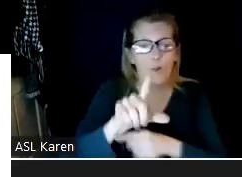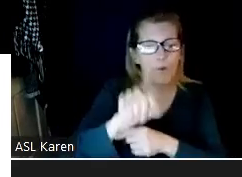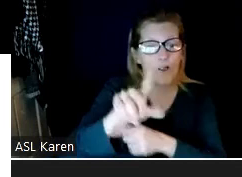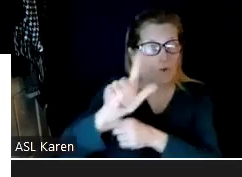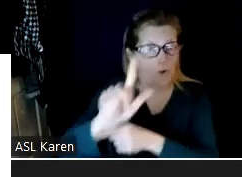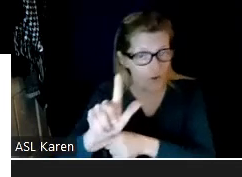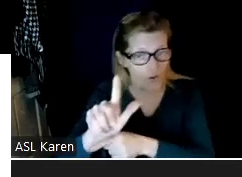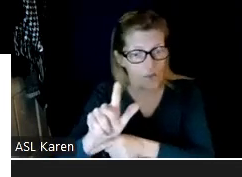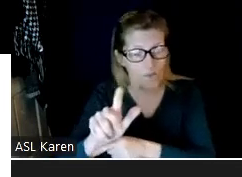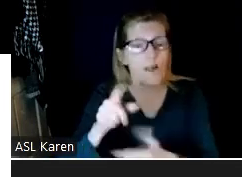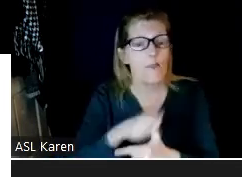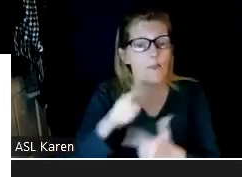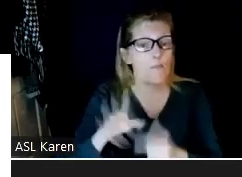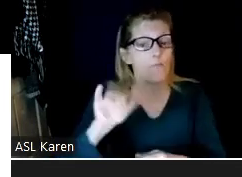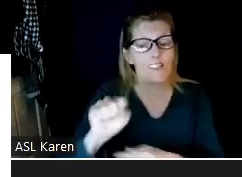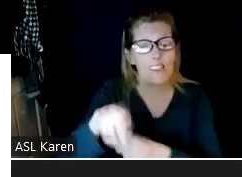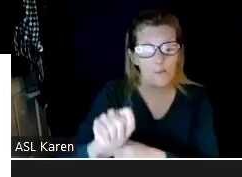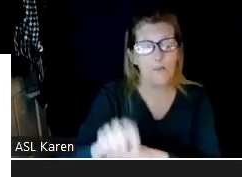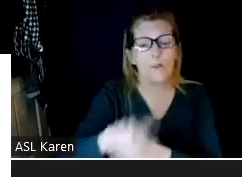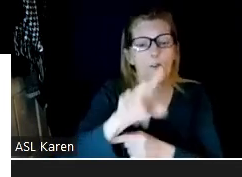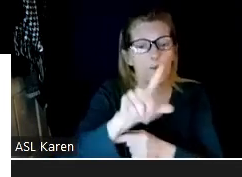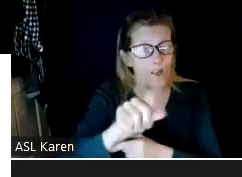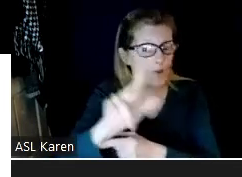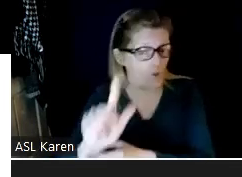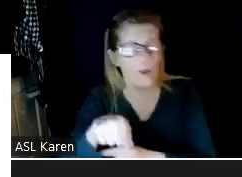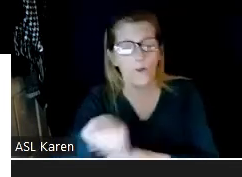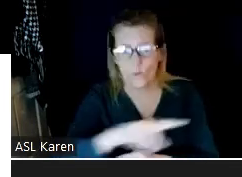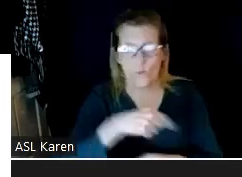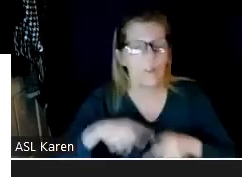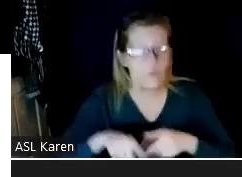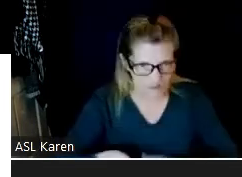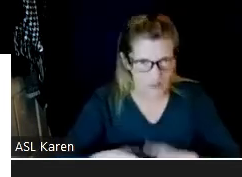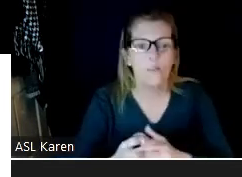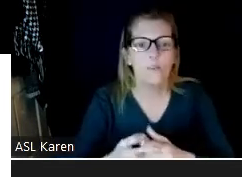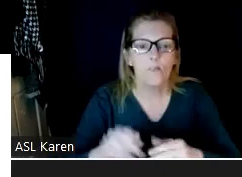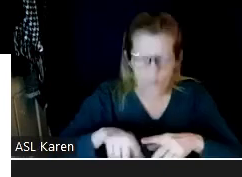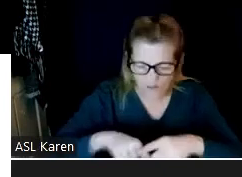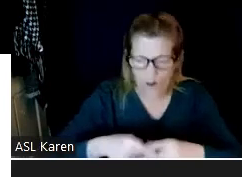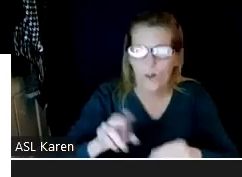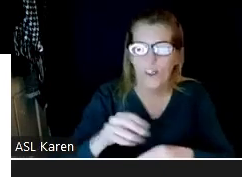15:20:08 And then by September of 2023, we will begin issuing individual benefits.